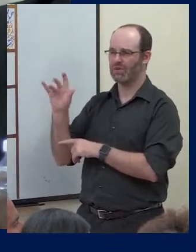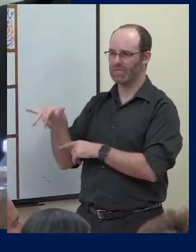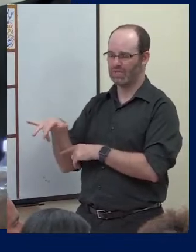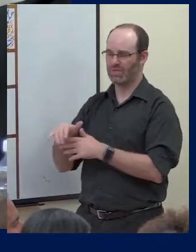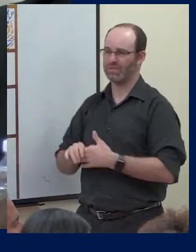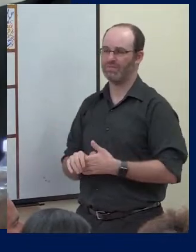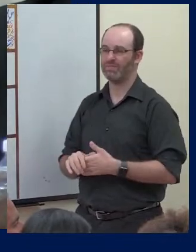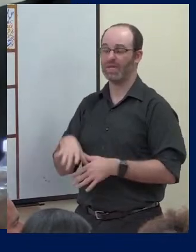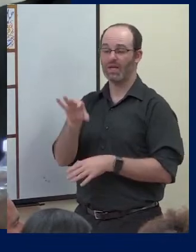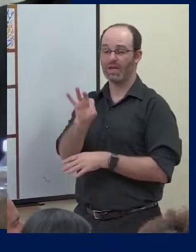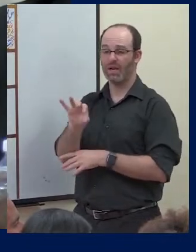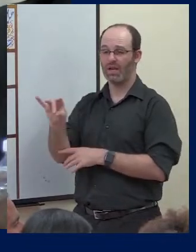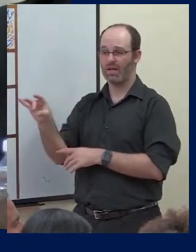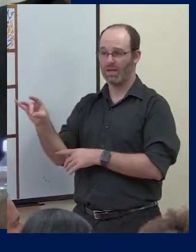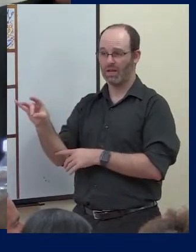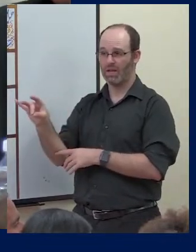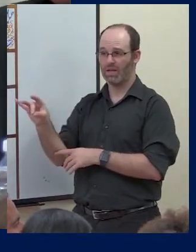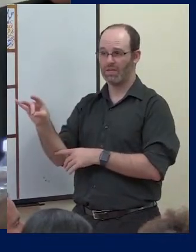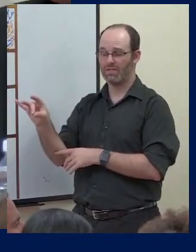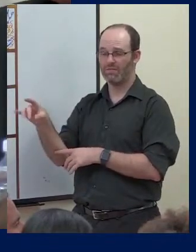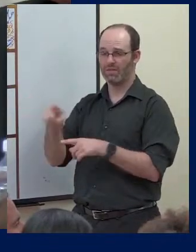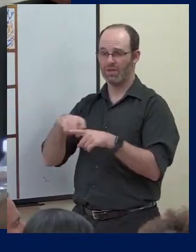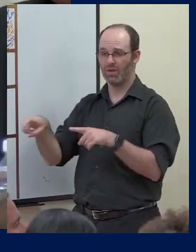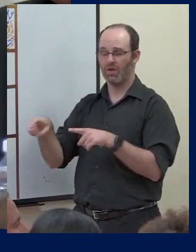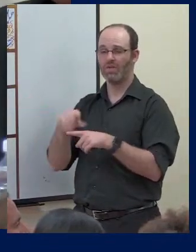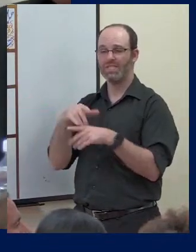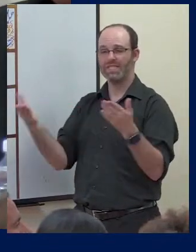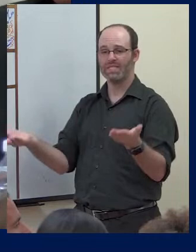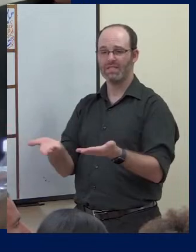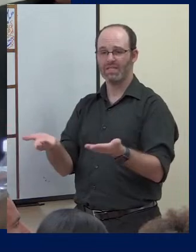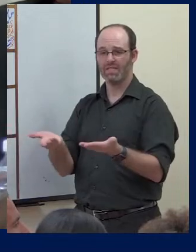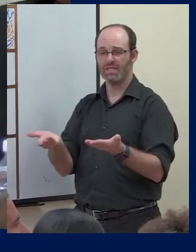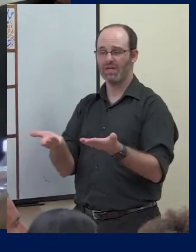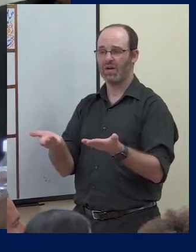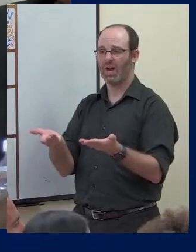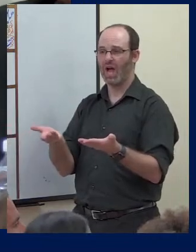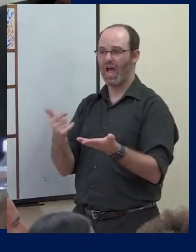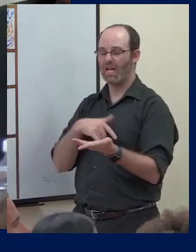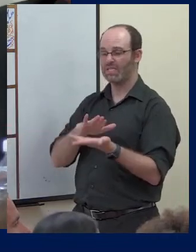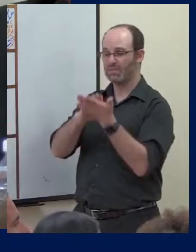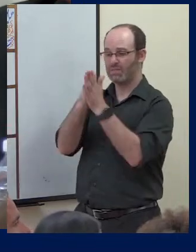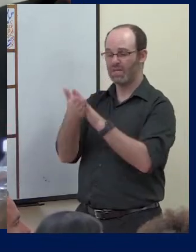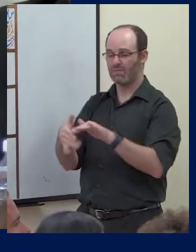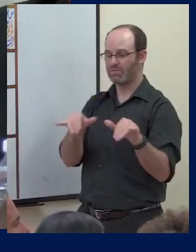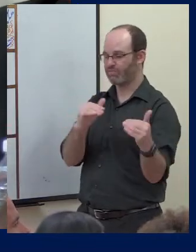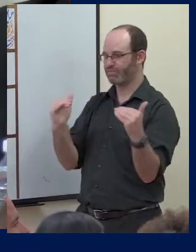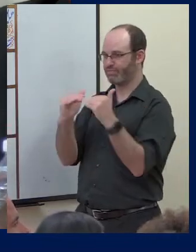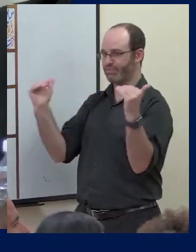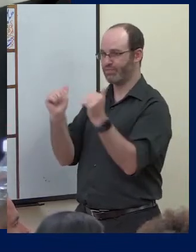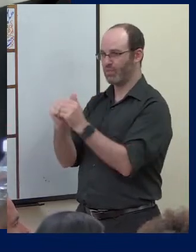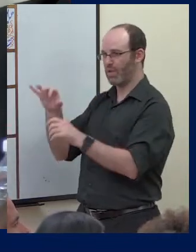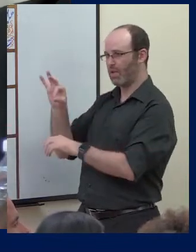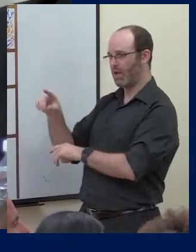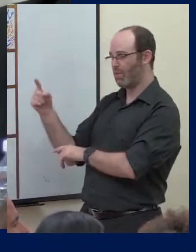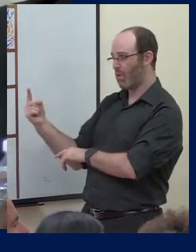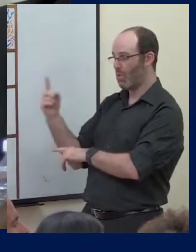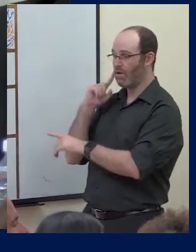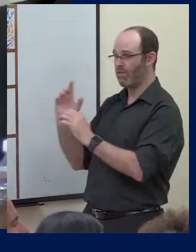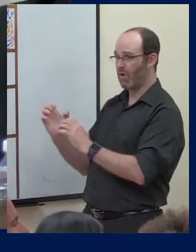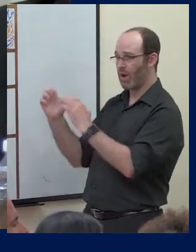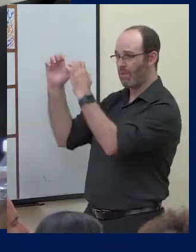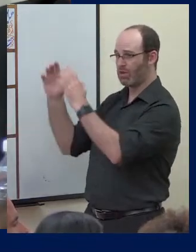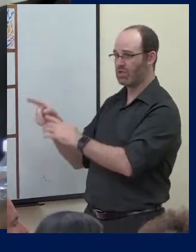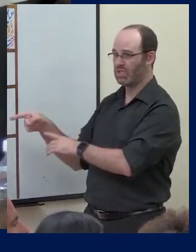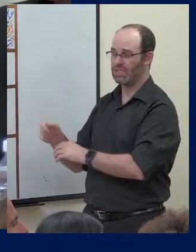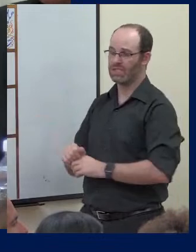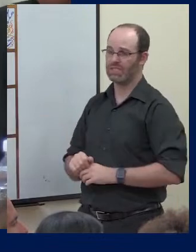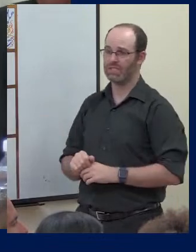988 is here and is becoming what 911 is for emergencies.